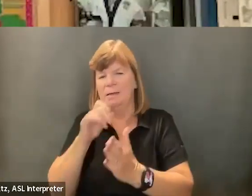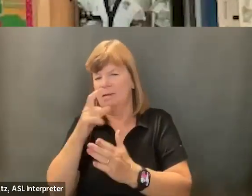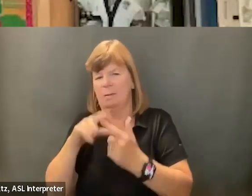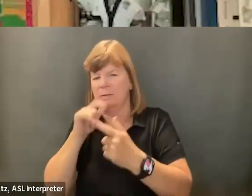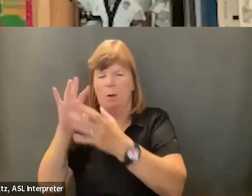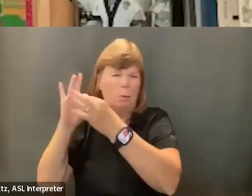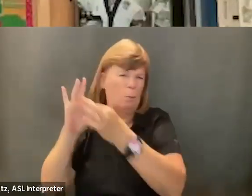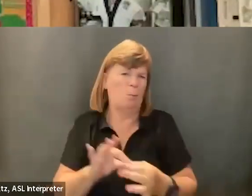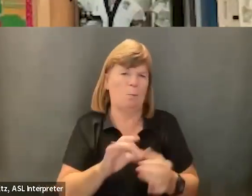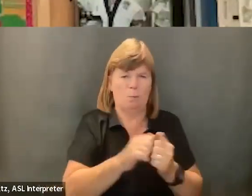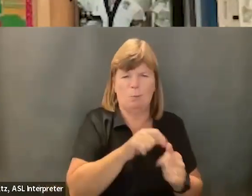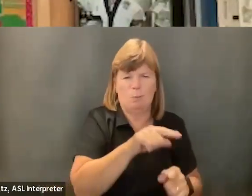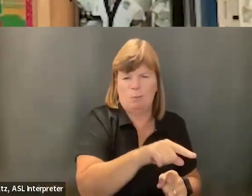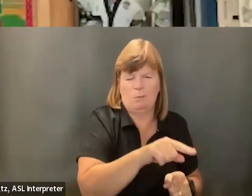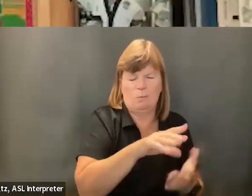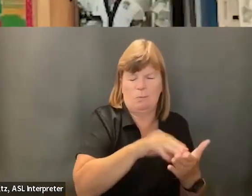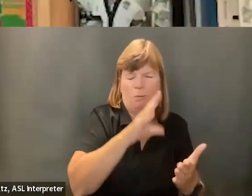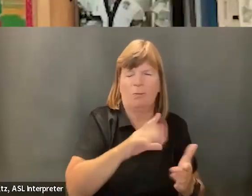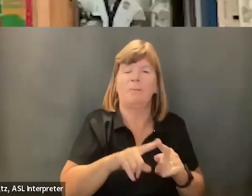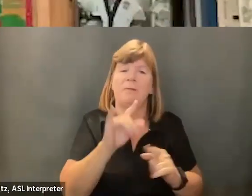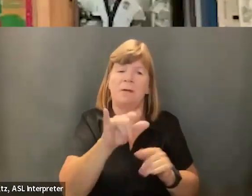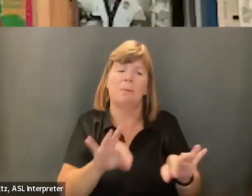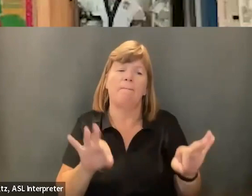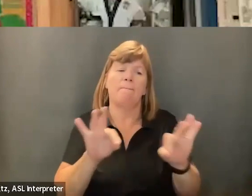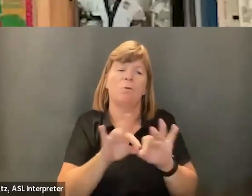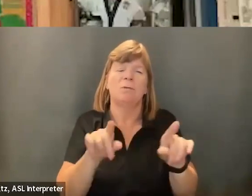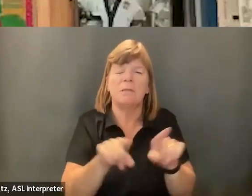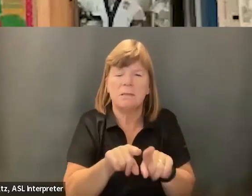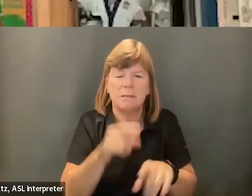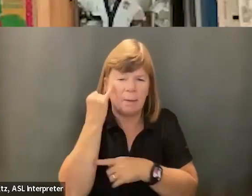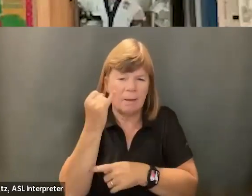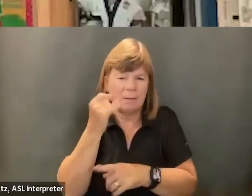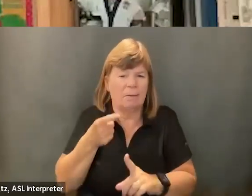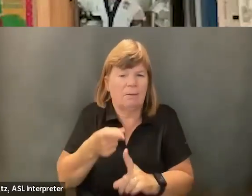Learners and and so that's important that same principle that we were talking about for students